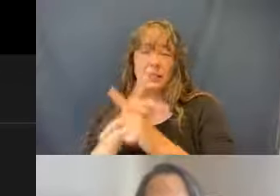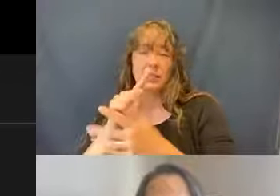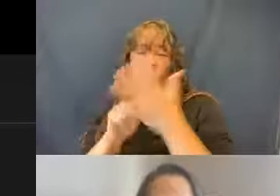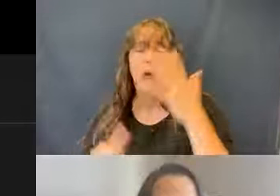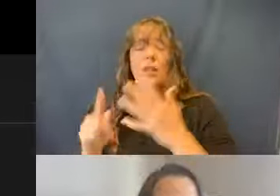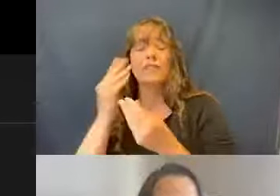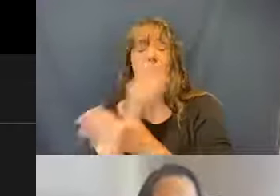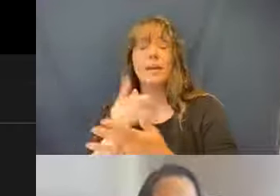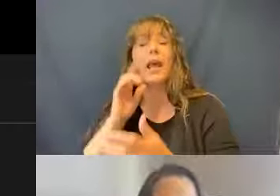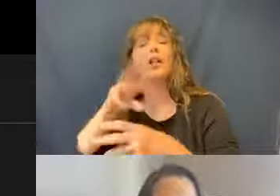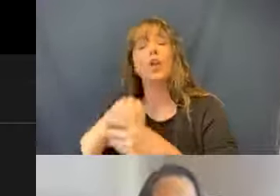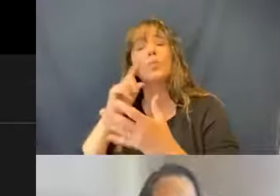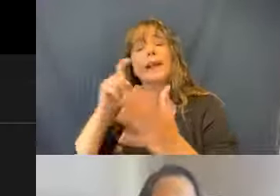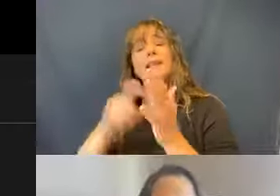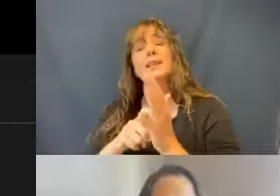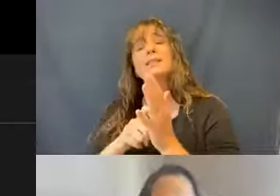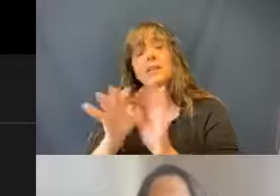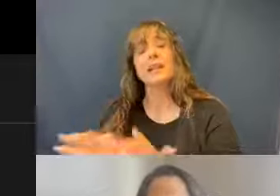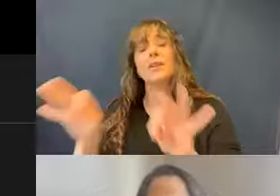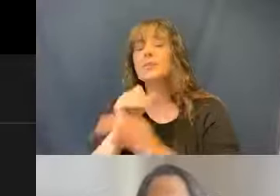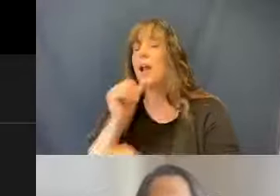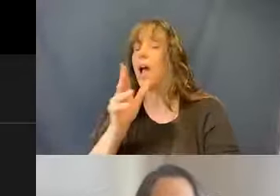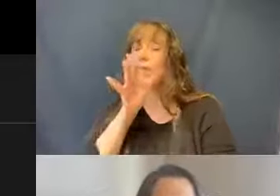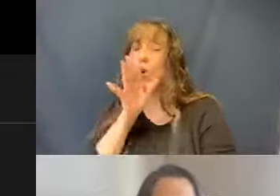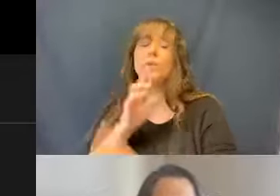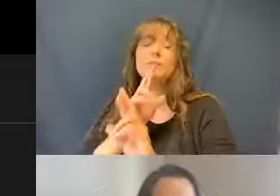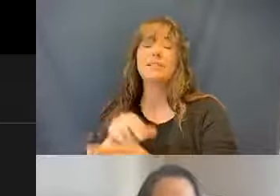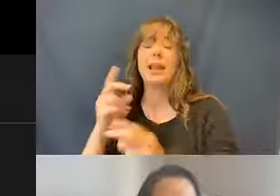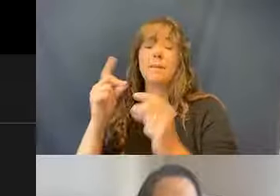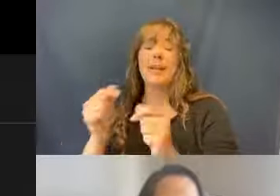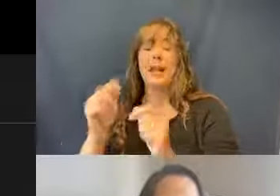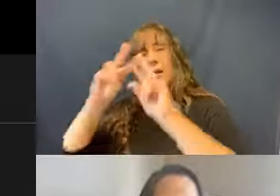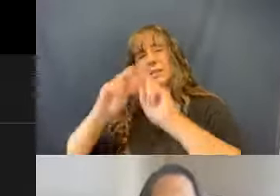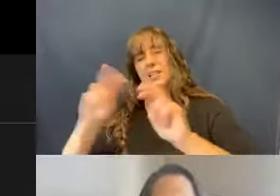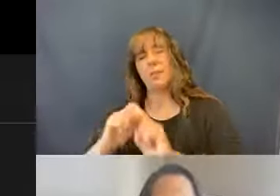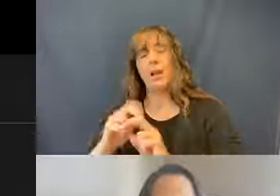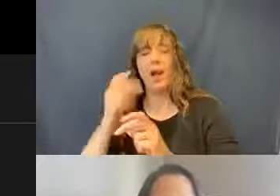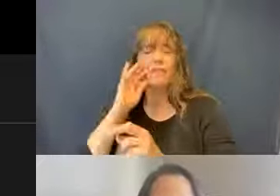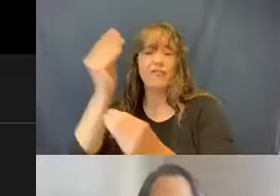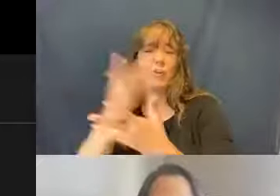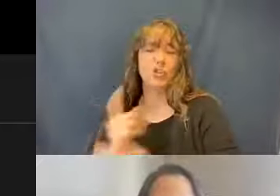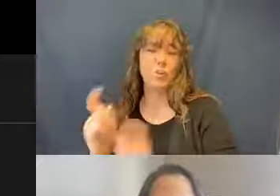of nonverbal responses and immediate assessment of information provided to allow for an appropriate,